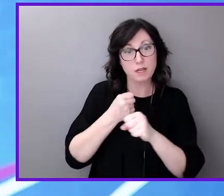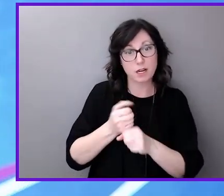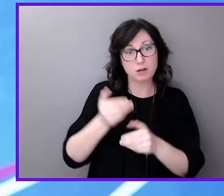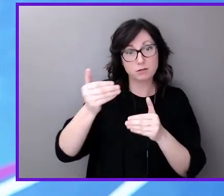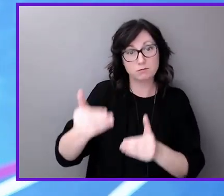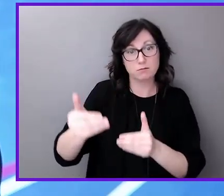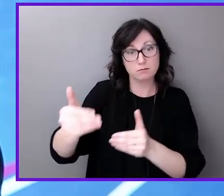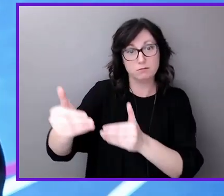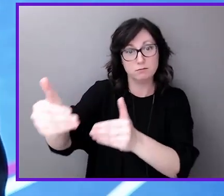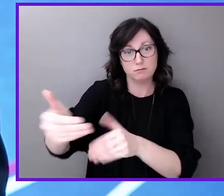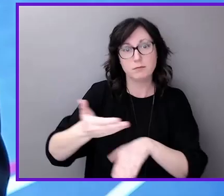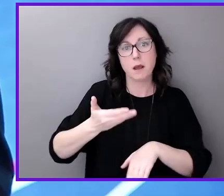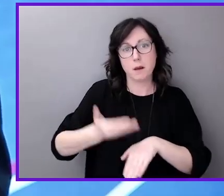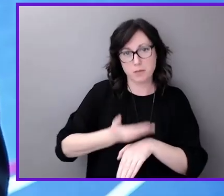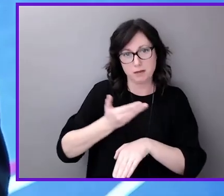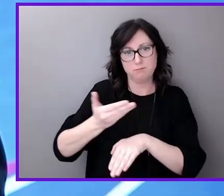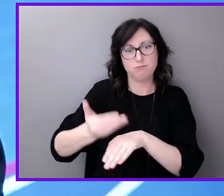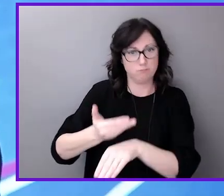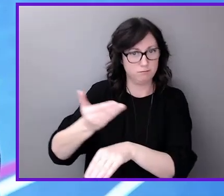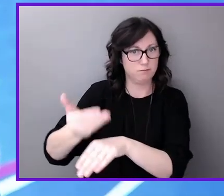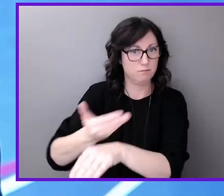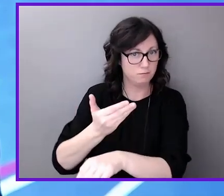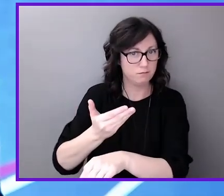we’re doing right and what we need to do better.